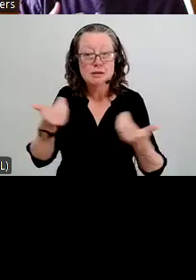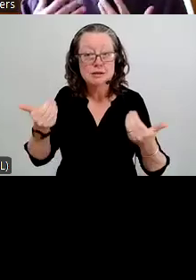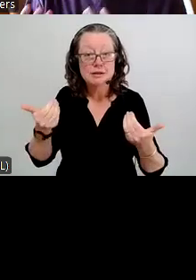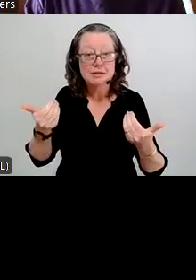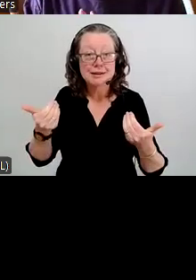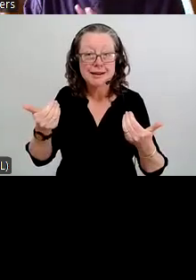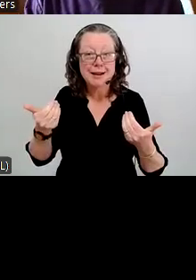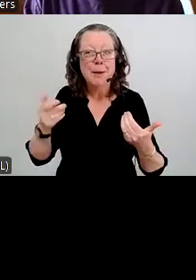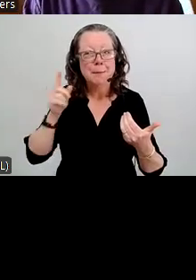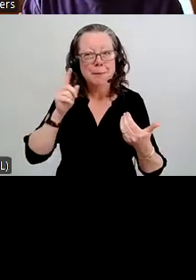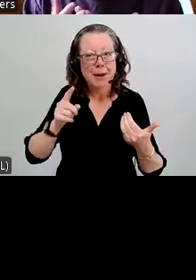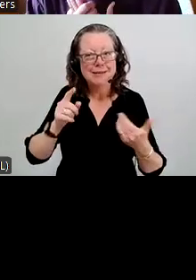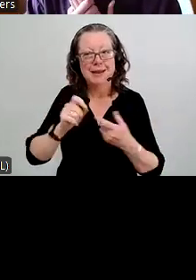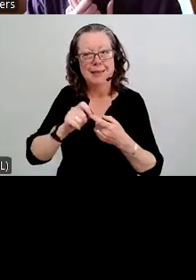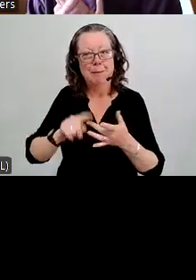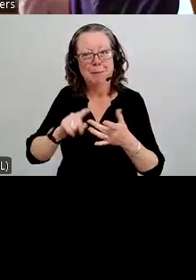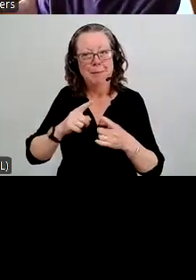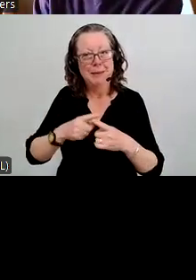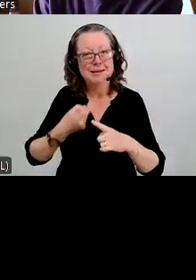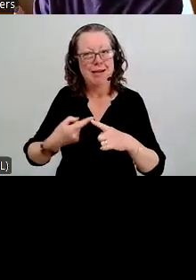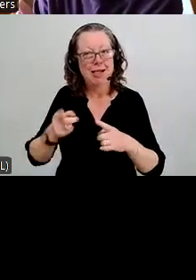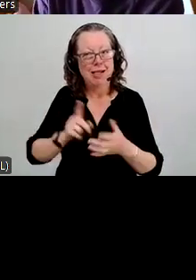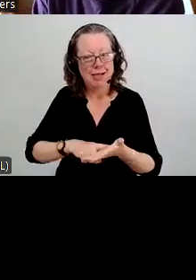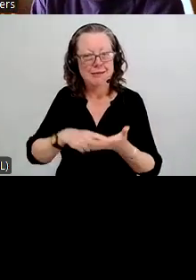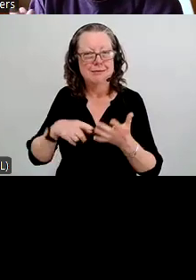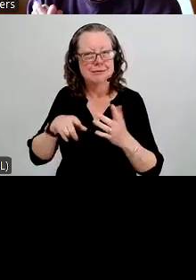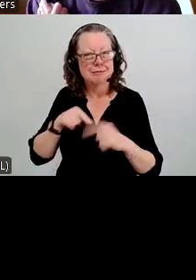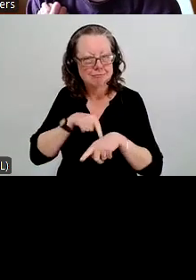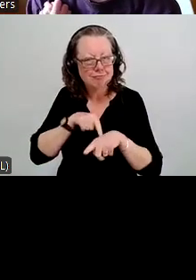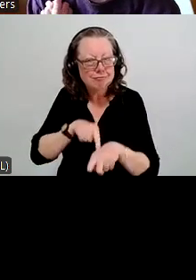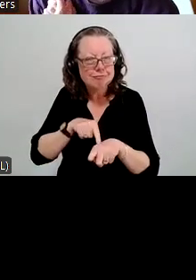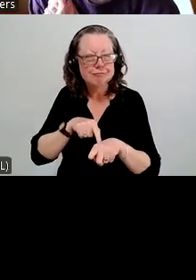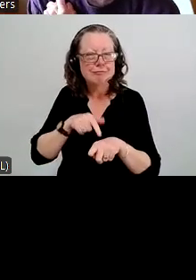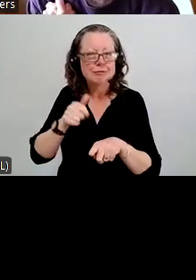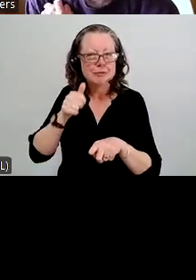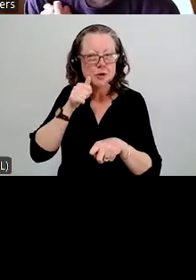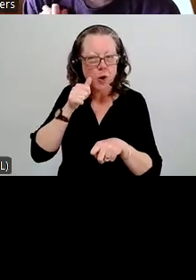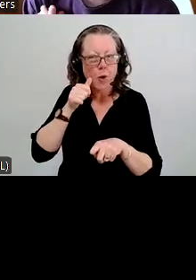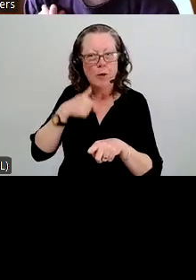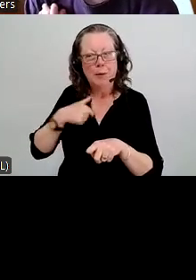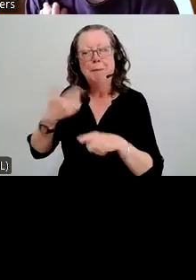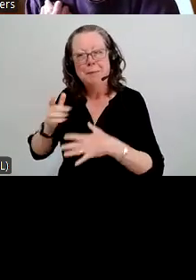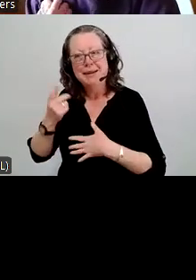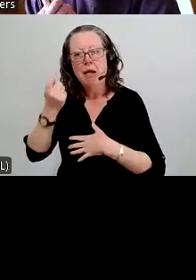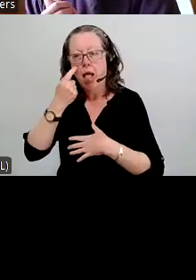It's trying to push me to come to their exhibition that they've got on at the moment, up until the 4th of May.